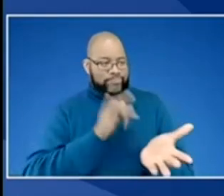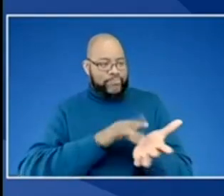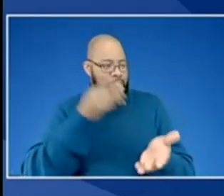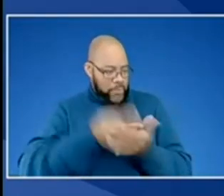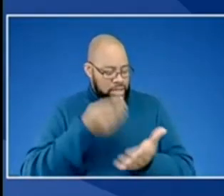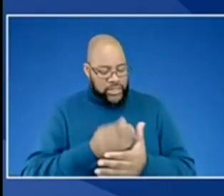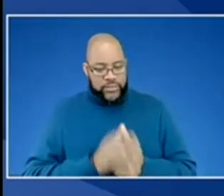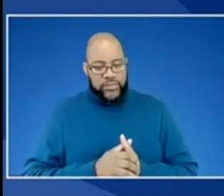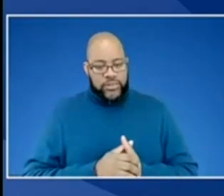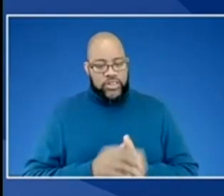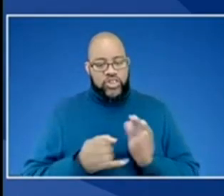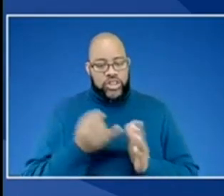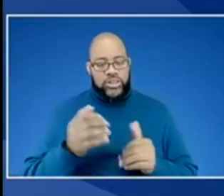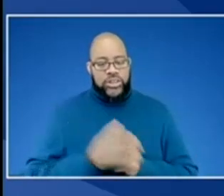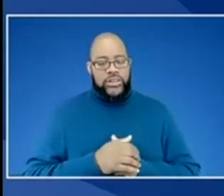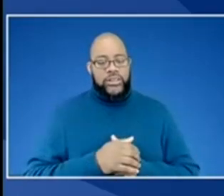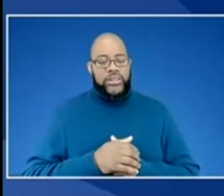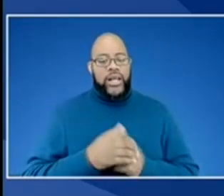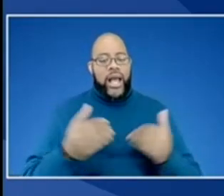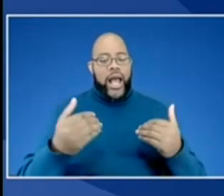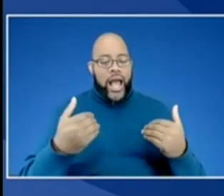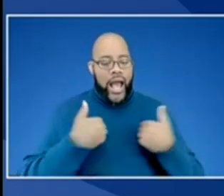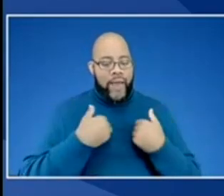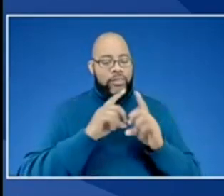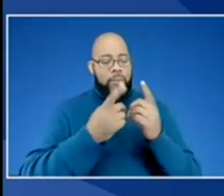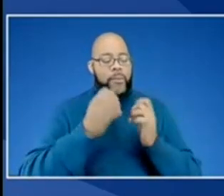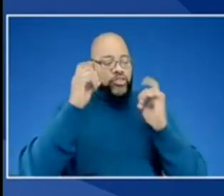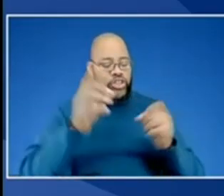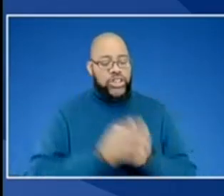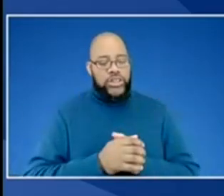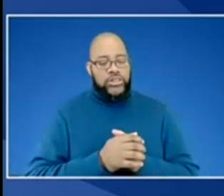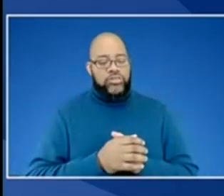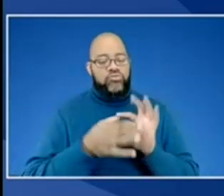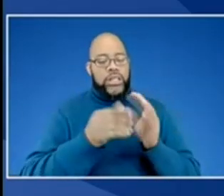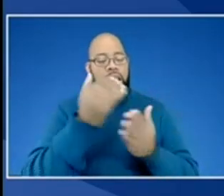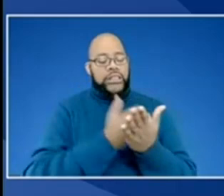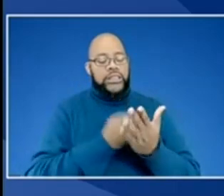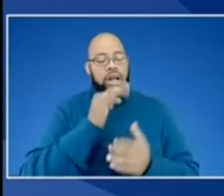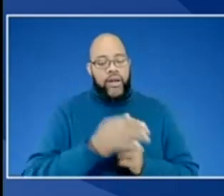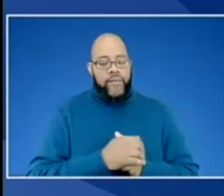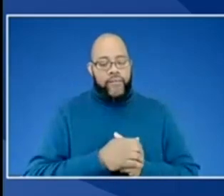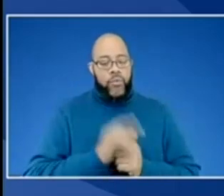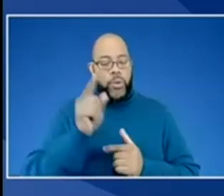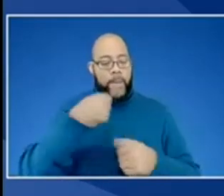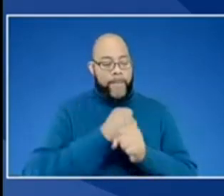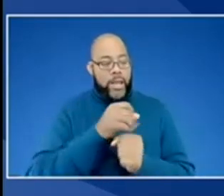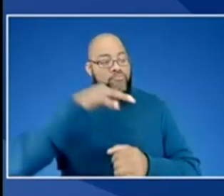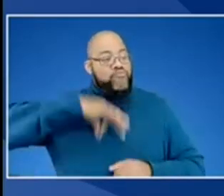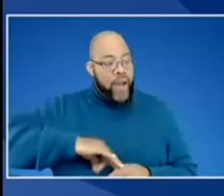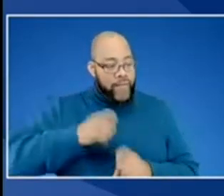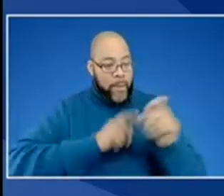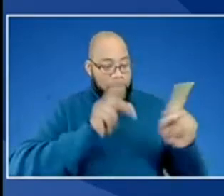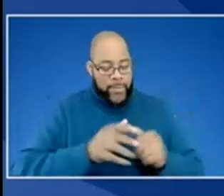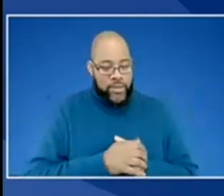Just to have the Department of ED release lists of where they've made profit off of people, and for those people to get